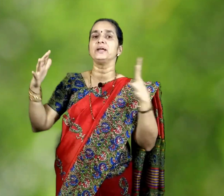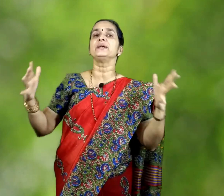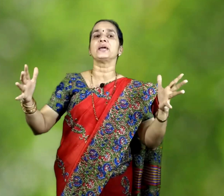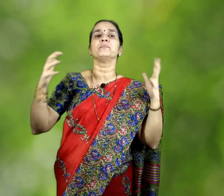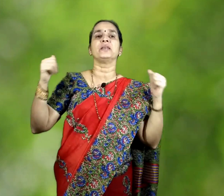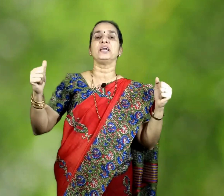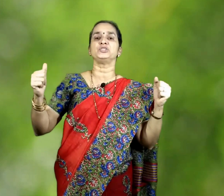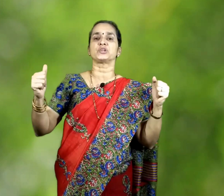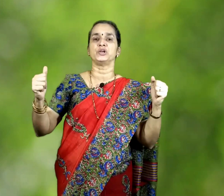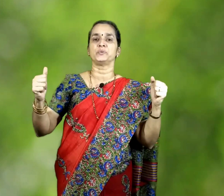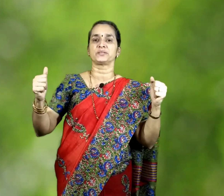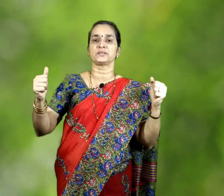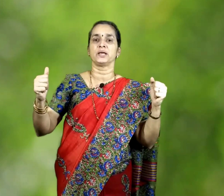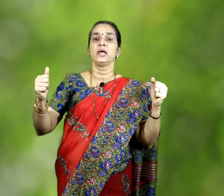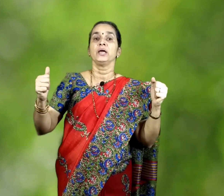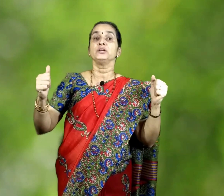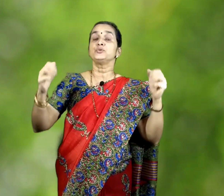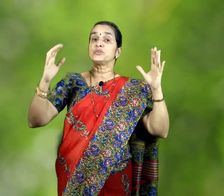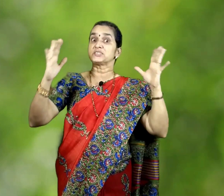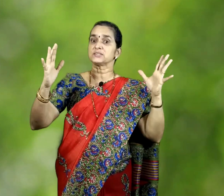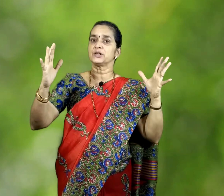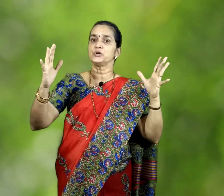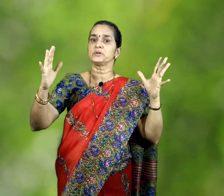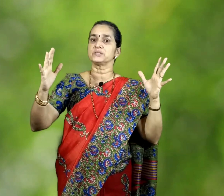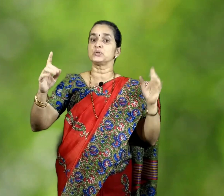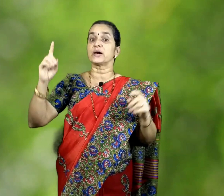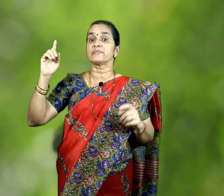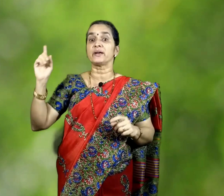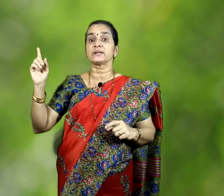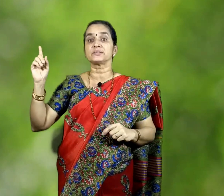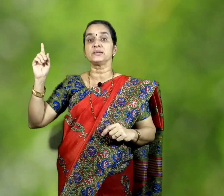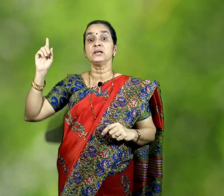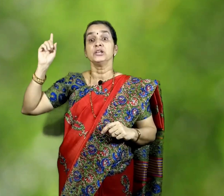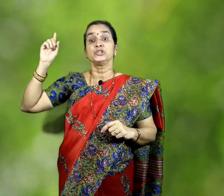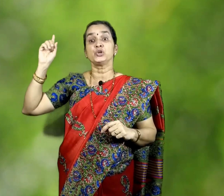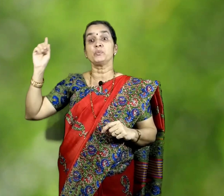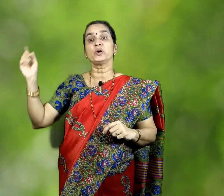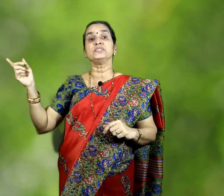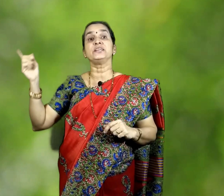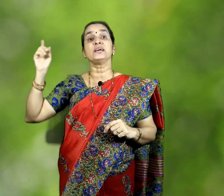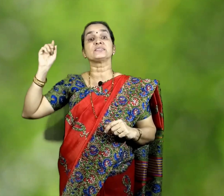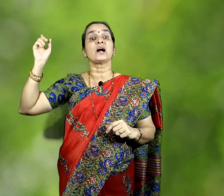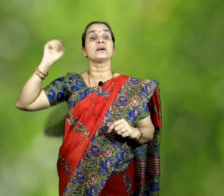(warm)season This disease first occured in